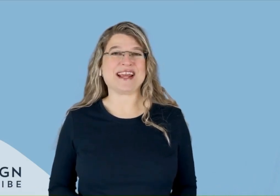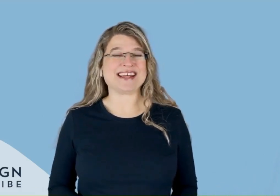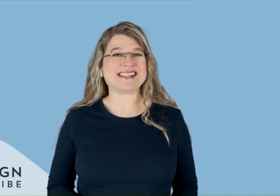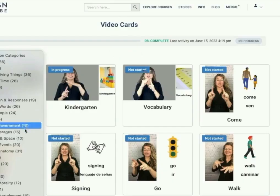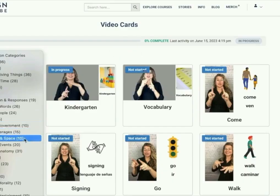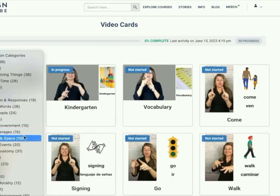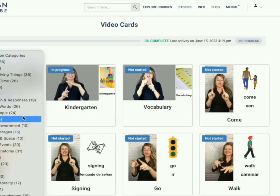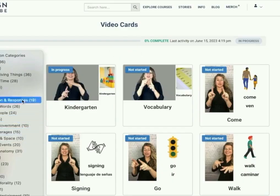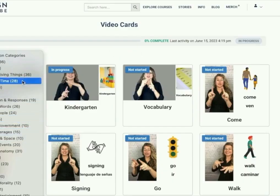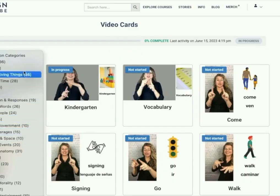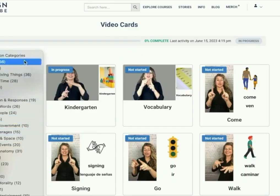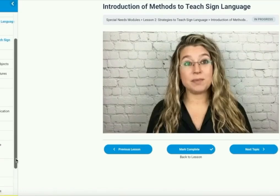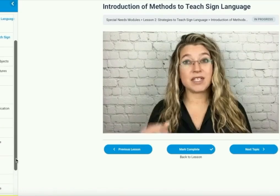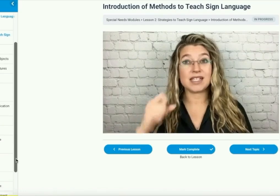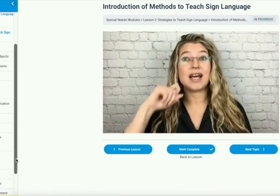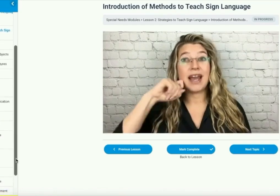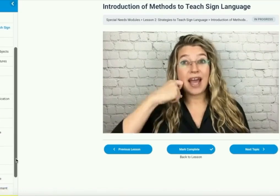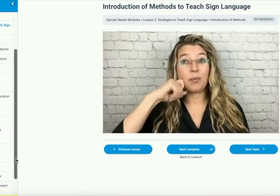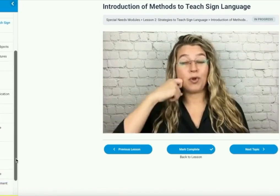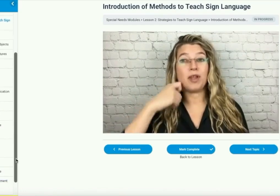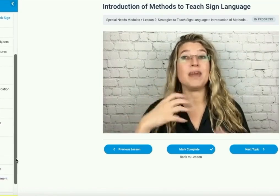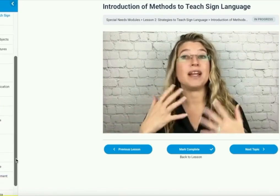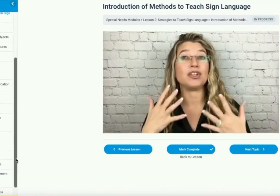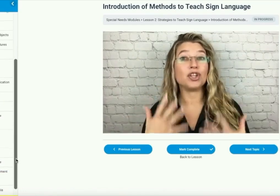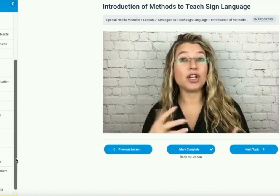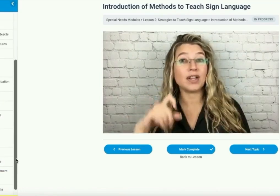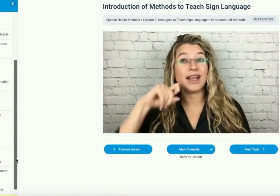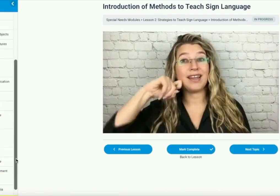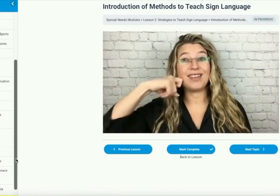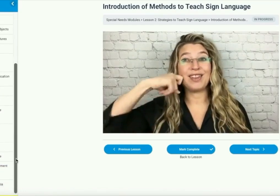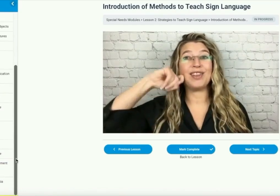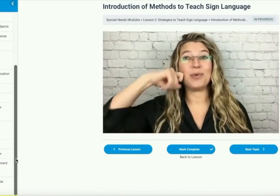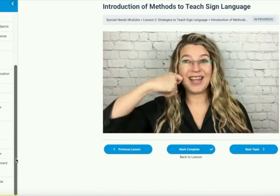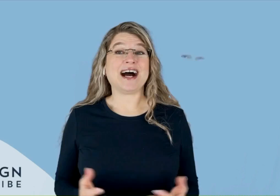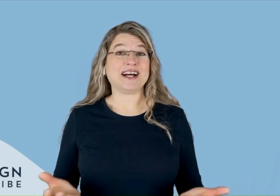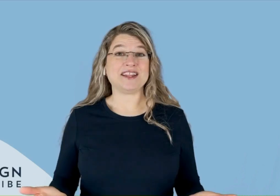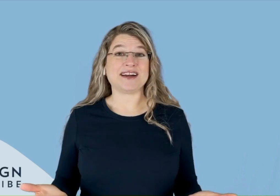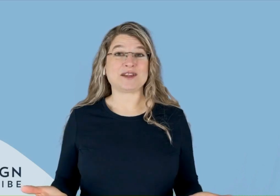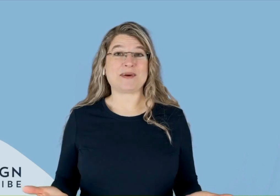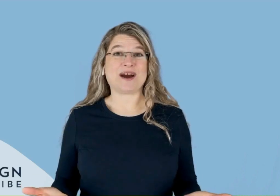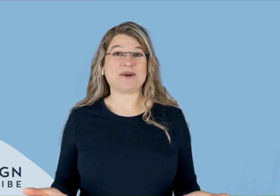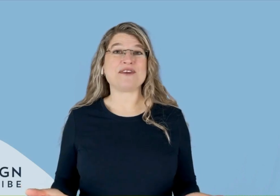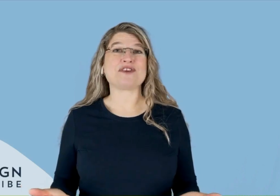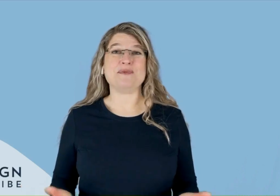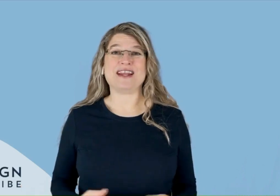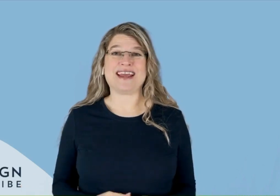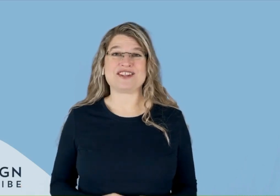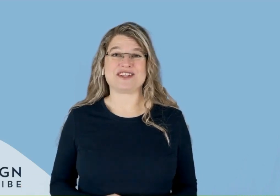ASL vocabulary, Sign Tribe Academy has something for everyone. Unlock the power of communication